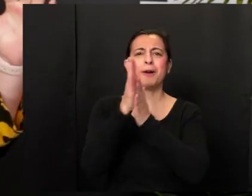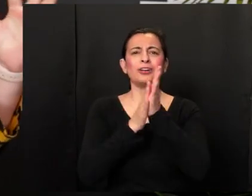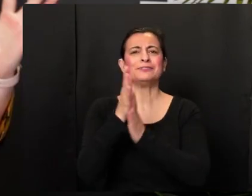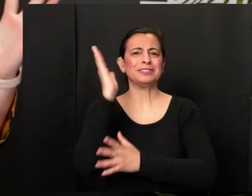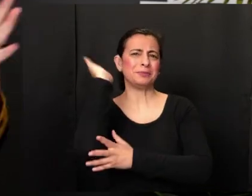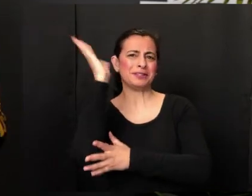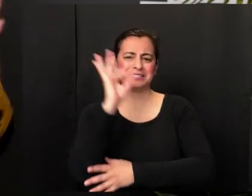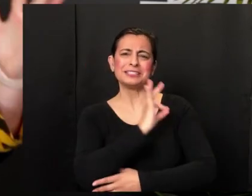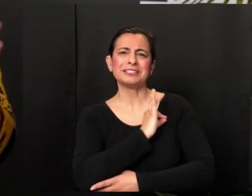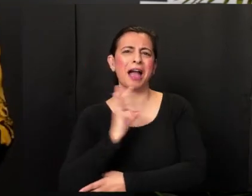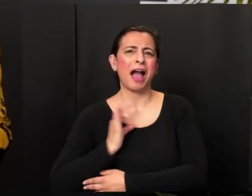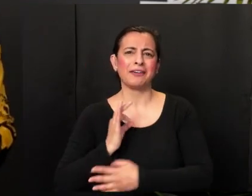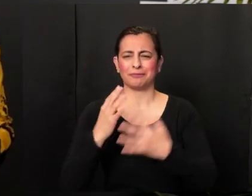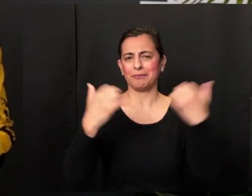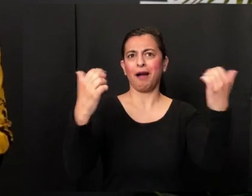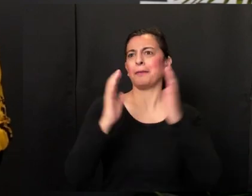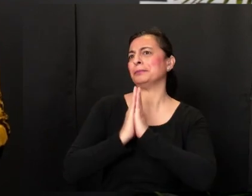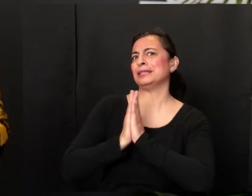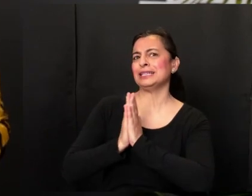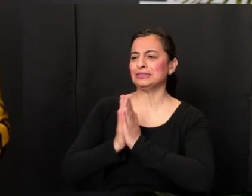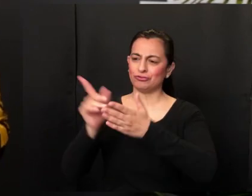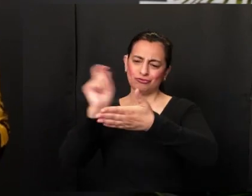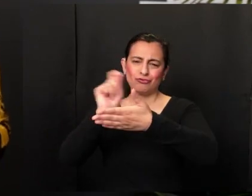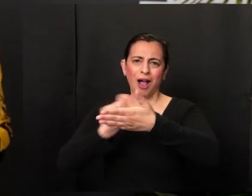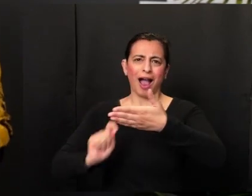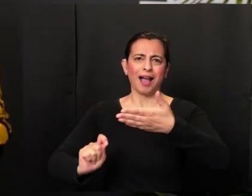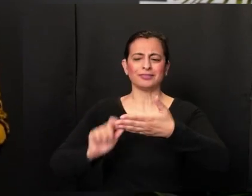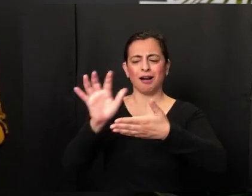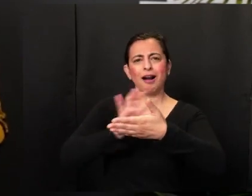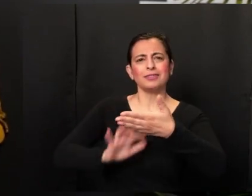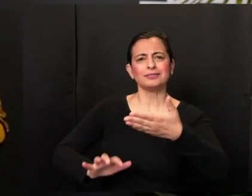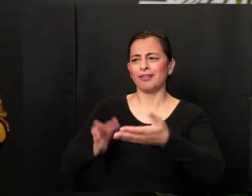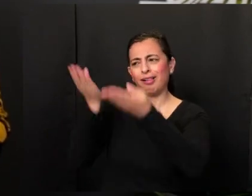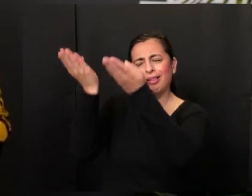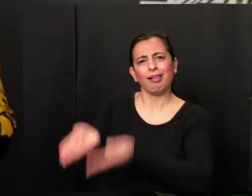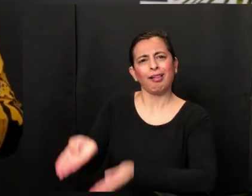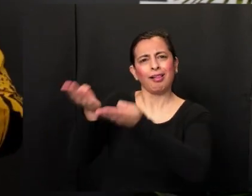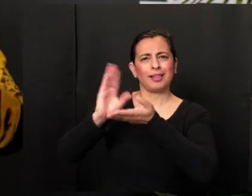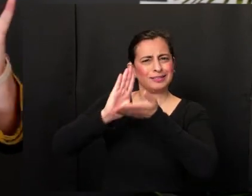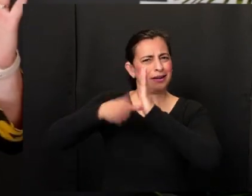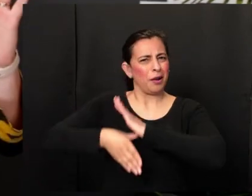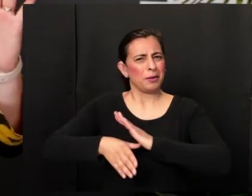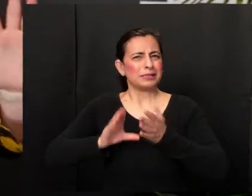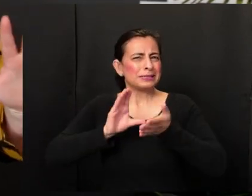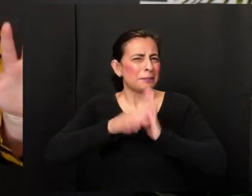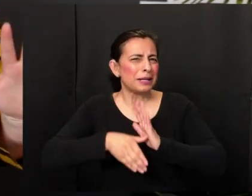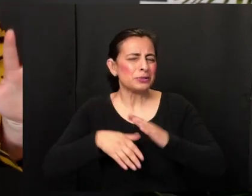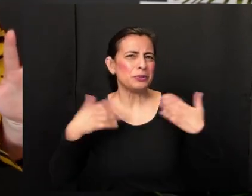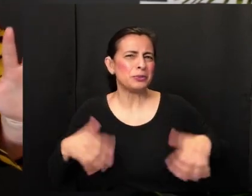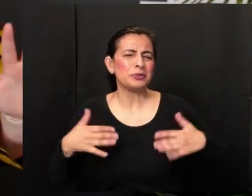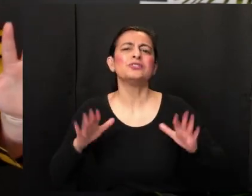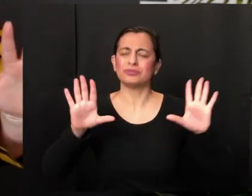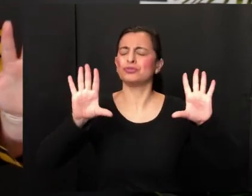or “Please, can I write an article about you and your disability?” Can we all just stop for a moment?